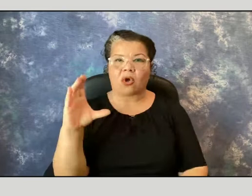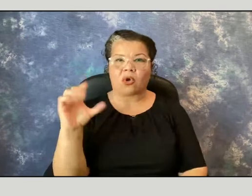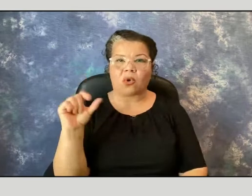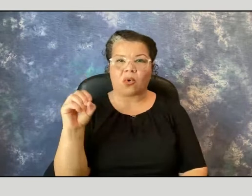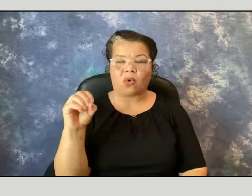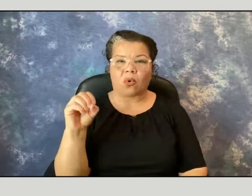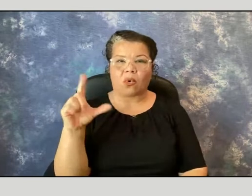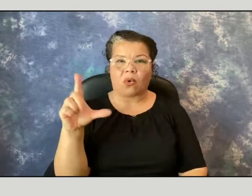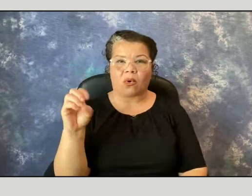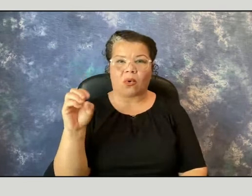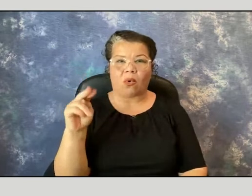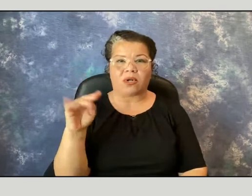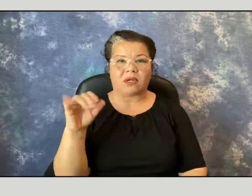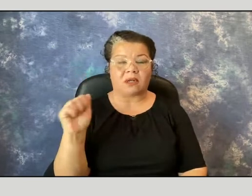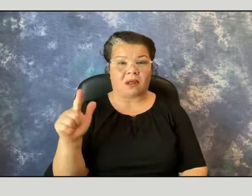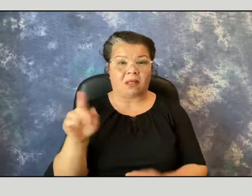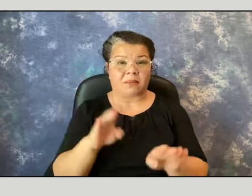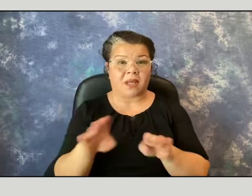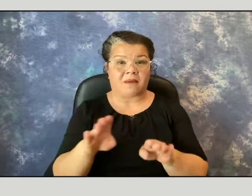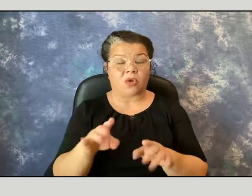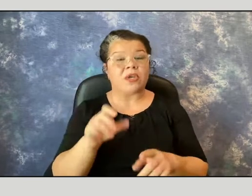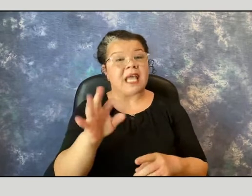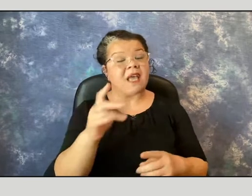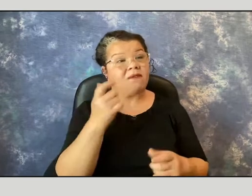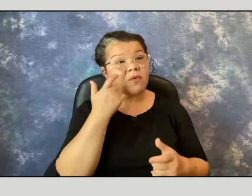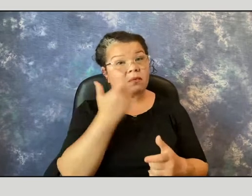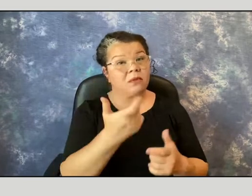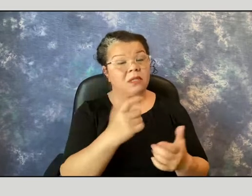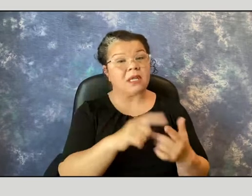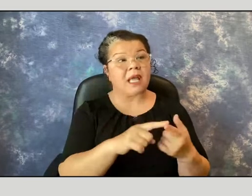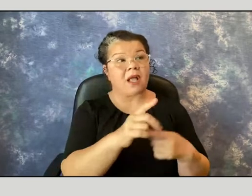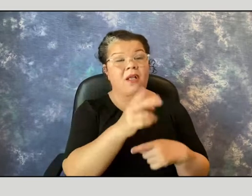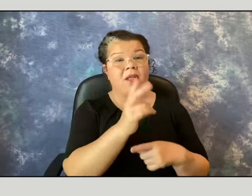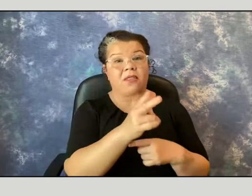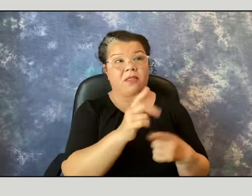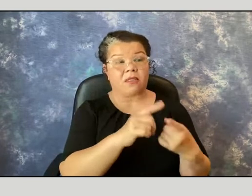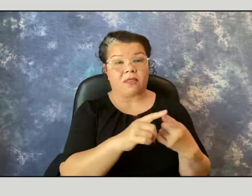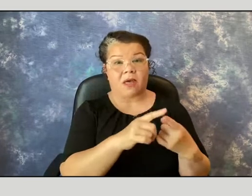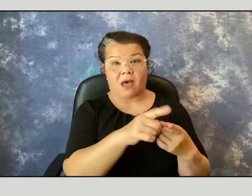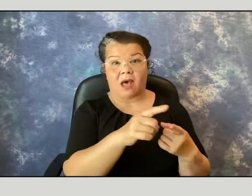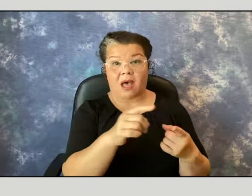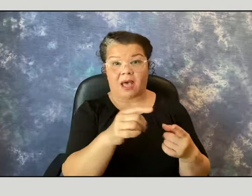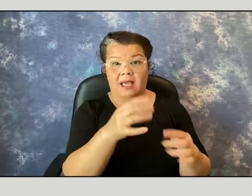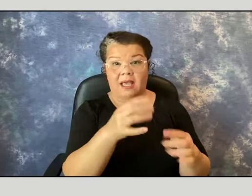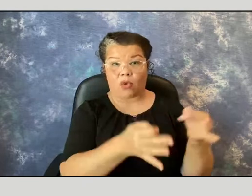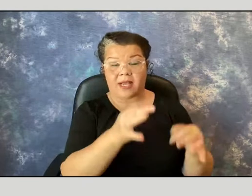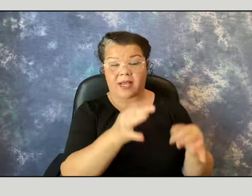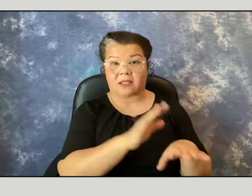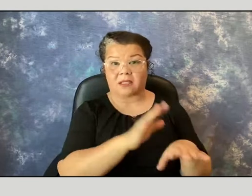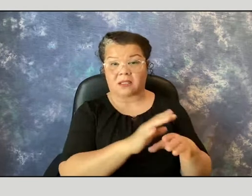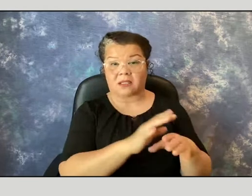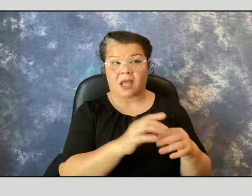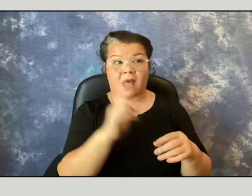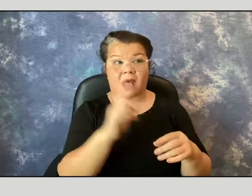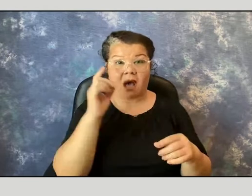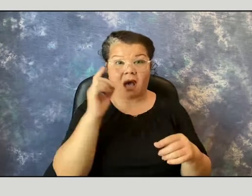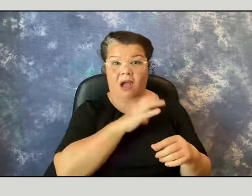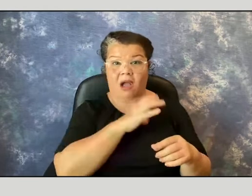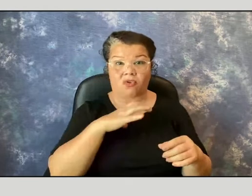that happen in Washington where they discuss Puerto Rico's political status, you see how even elected officials, even at the level of the Supreme Court,